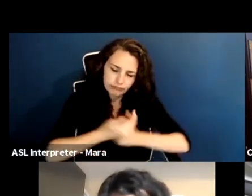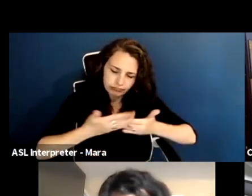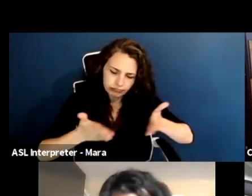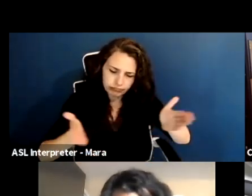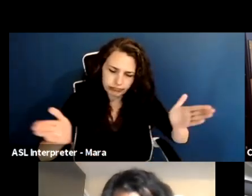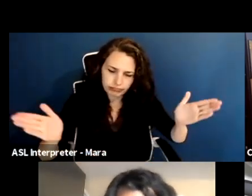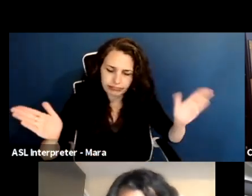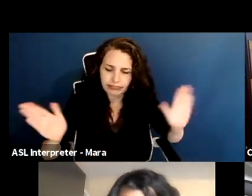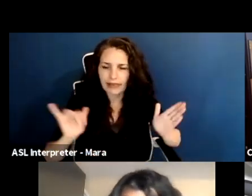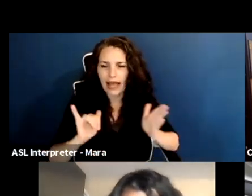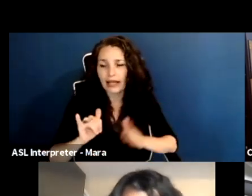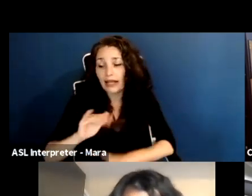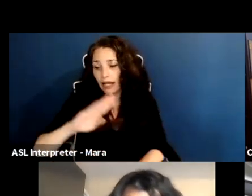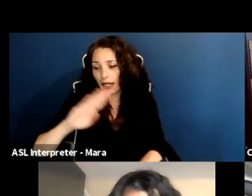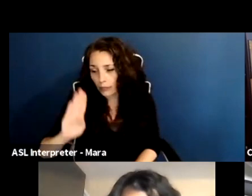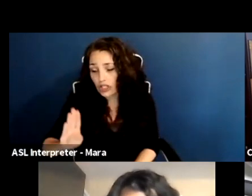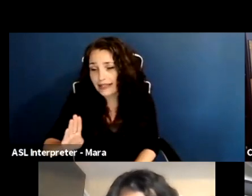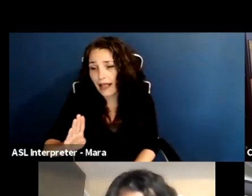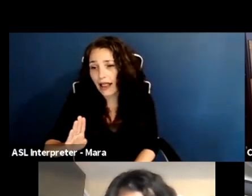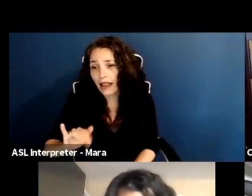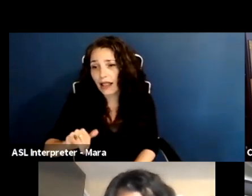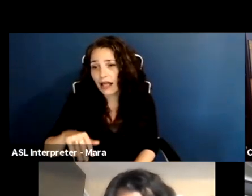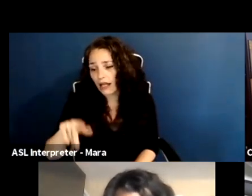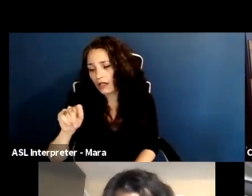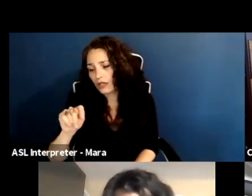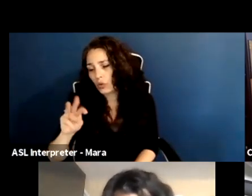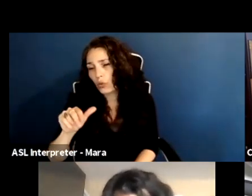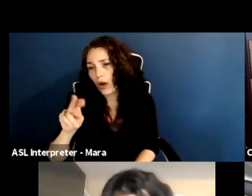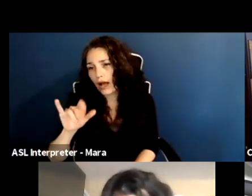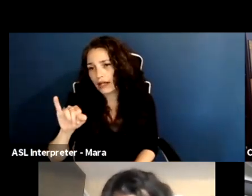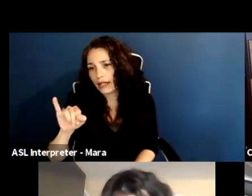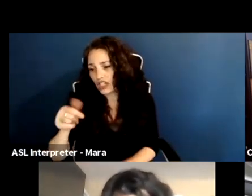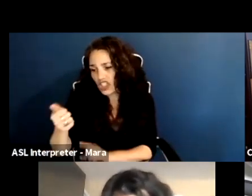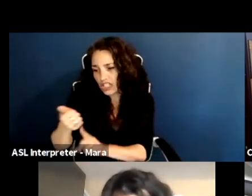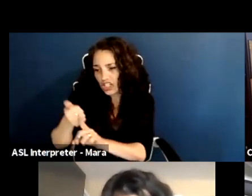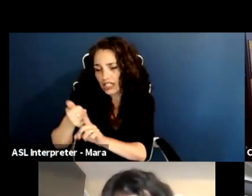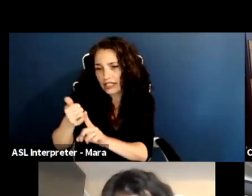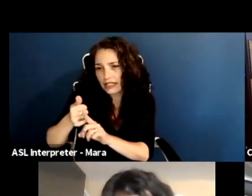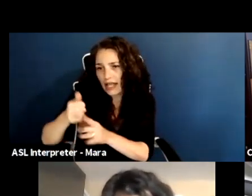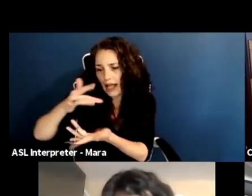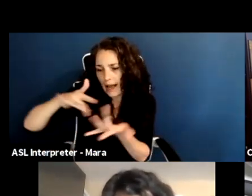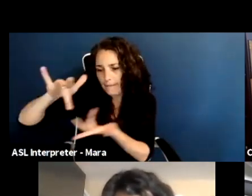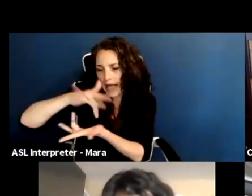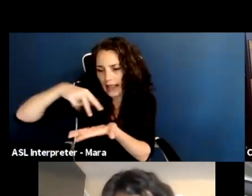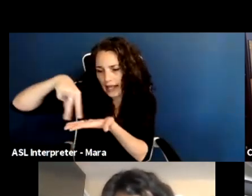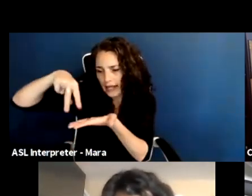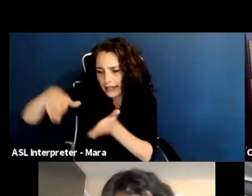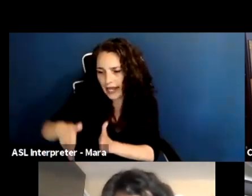In Brazil, Tuany who is a ballet dancer and had this ballet school because of COVID,